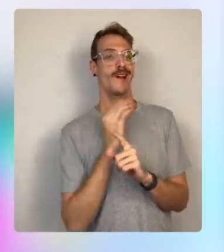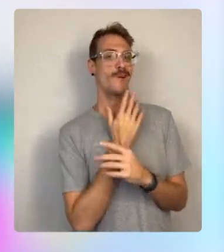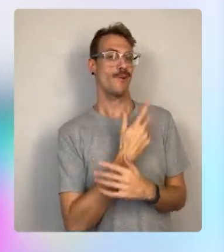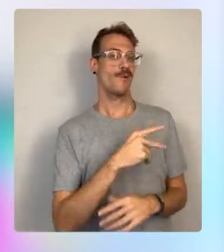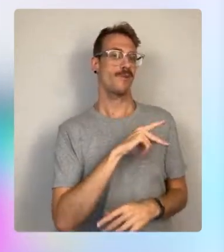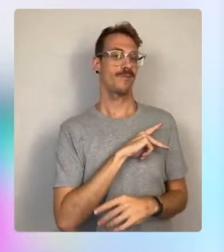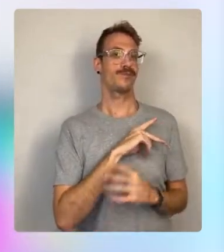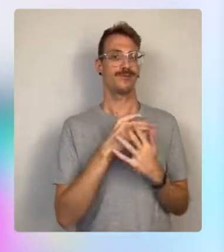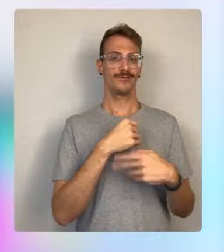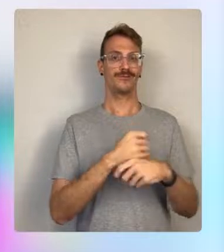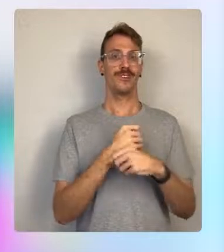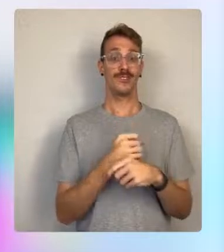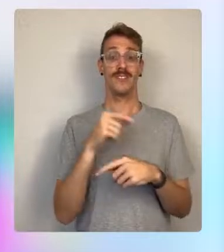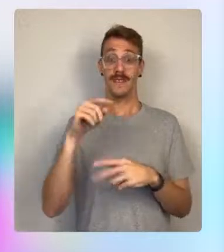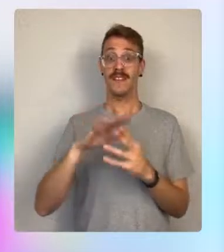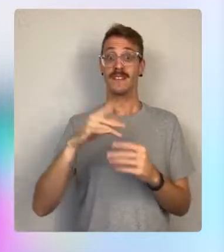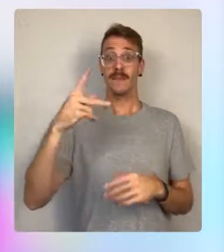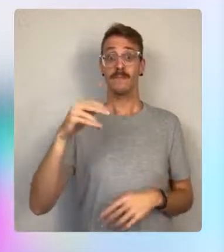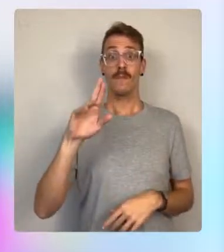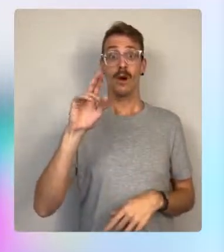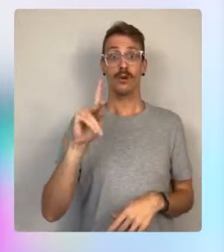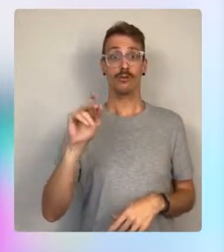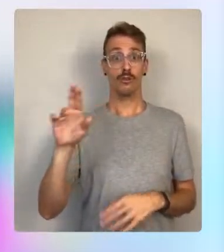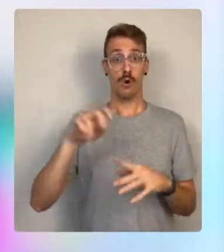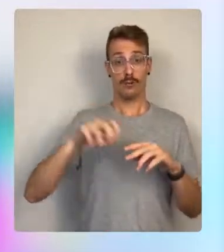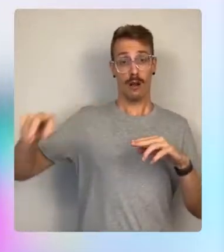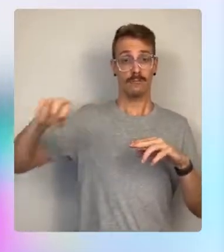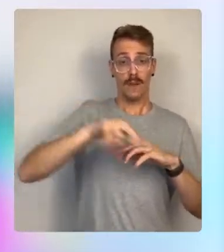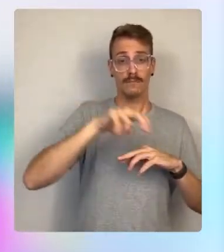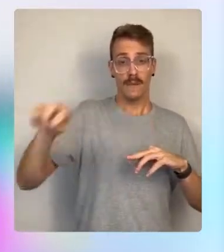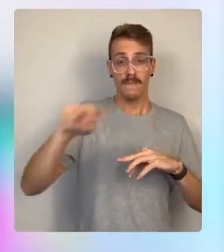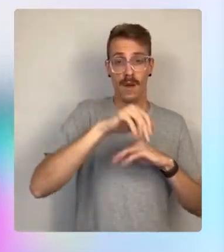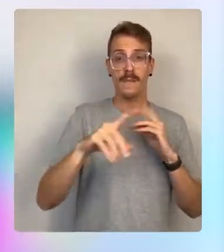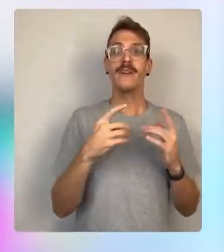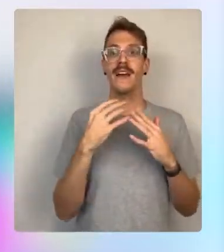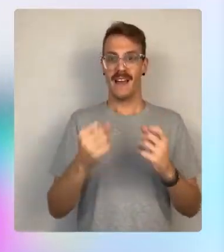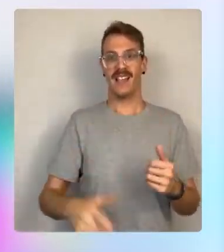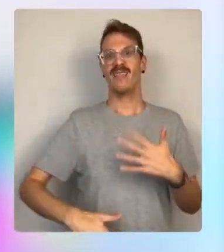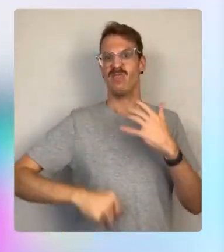Since this will be a parkour world, we're adding lots of verticality with ledges to jump from